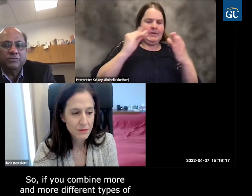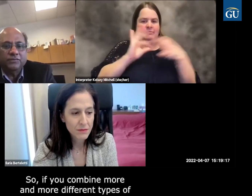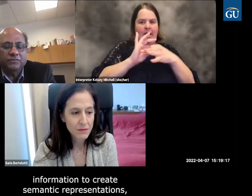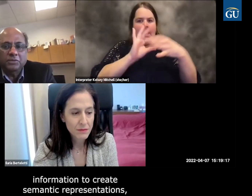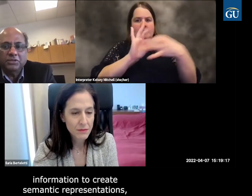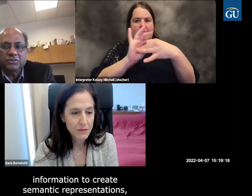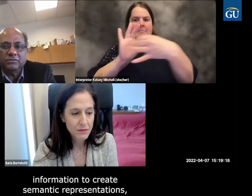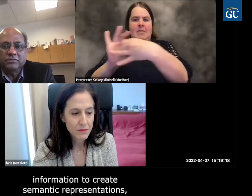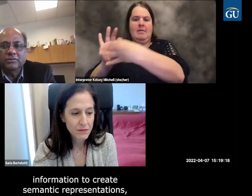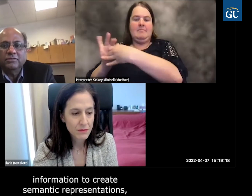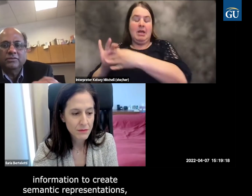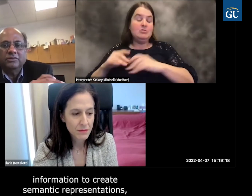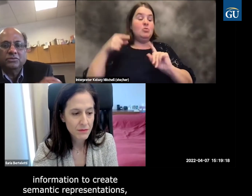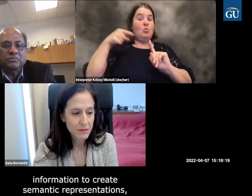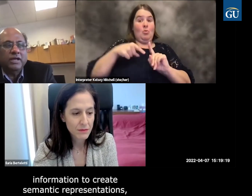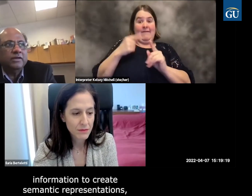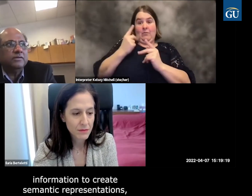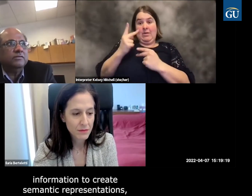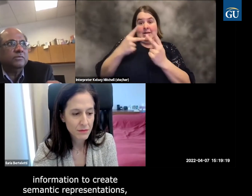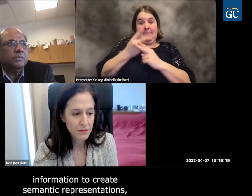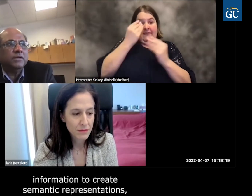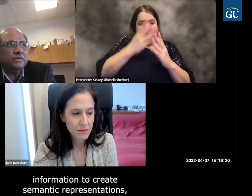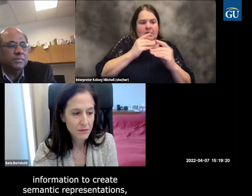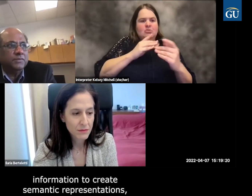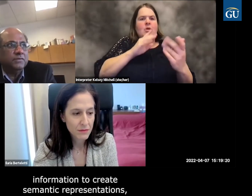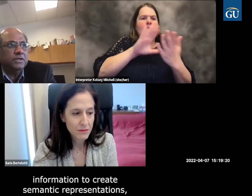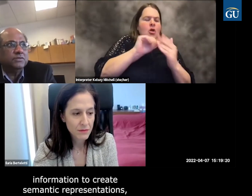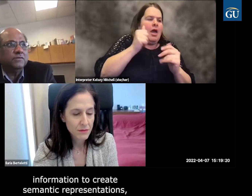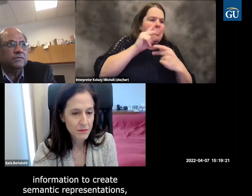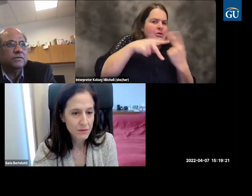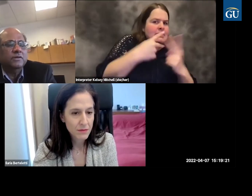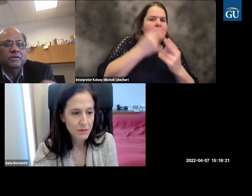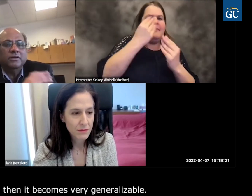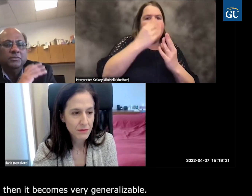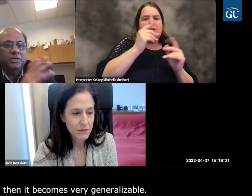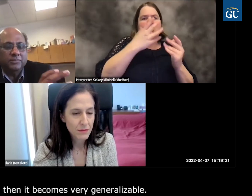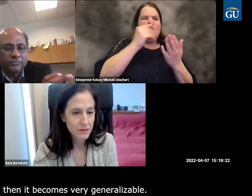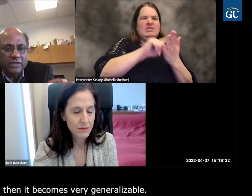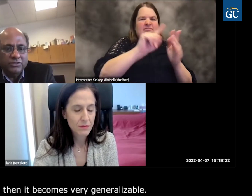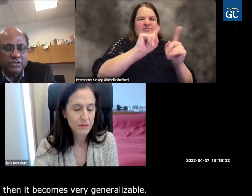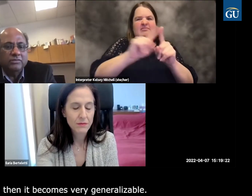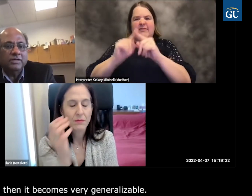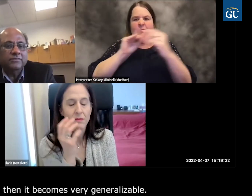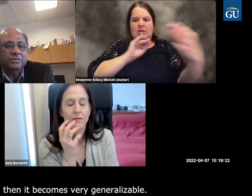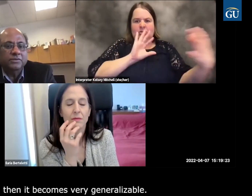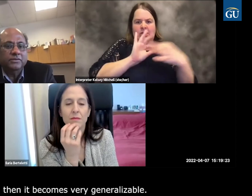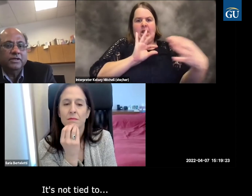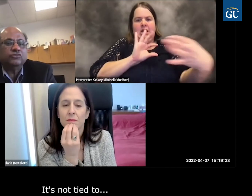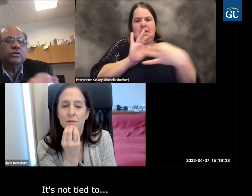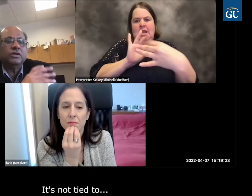information to create semantic representations then